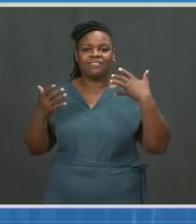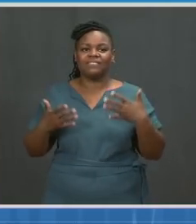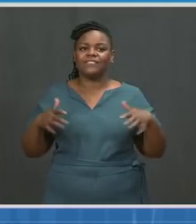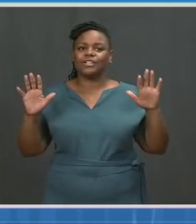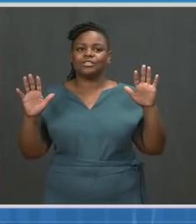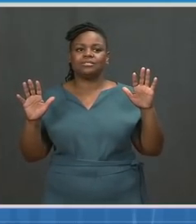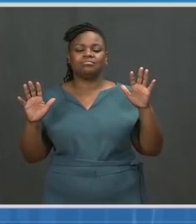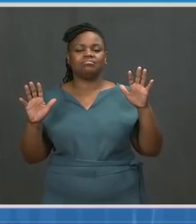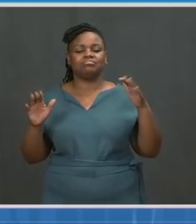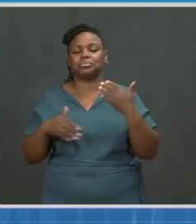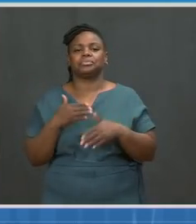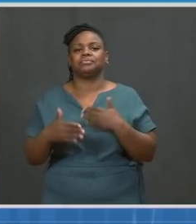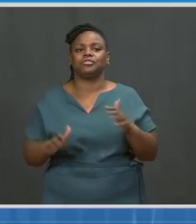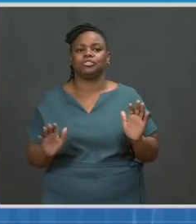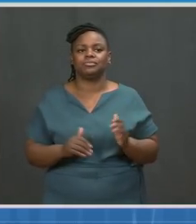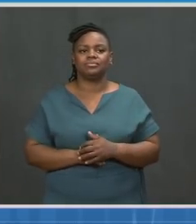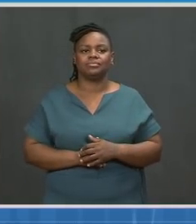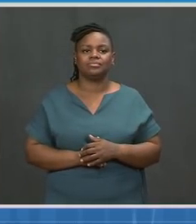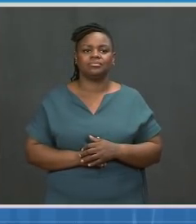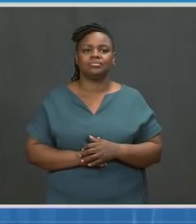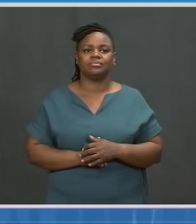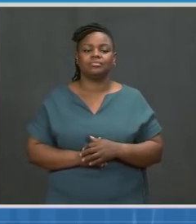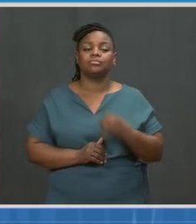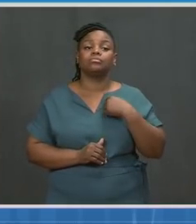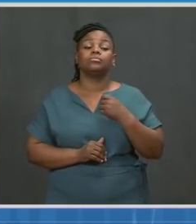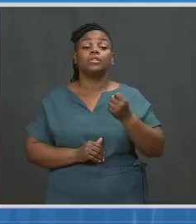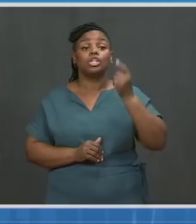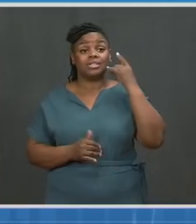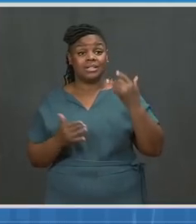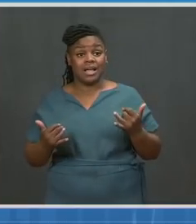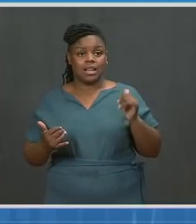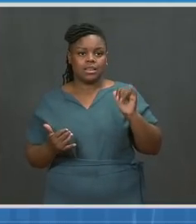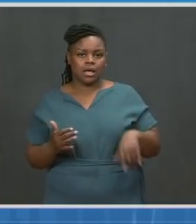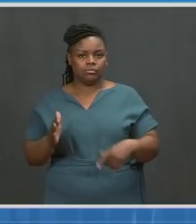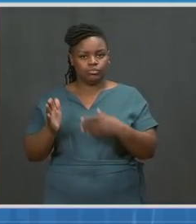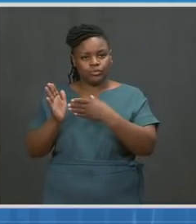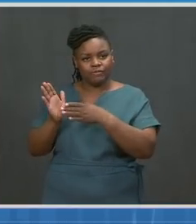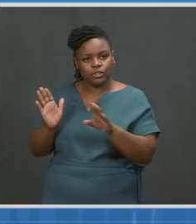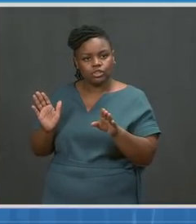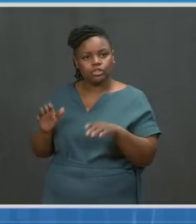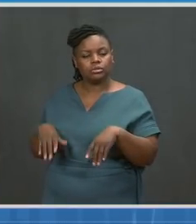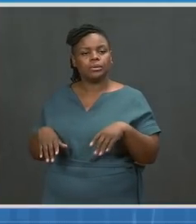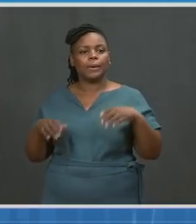that is a reflection of decades of scientific advances in two major areas.